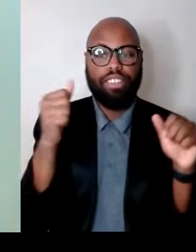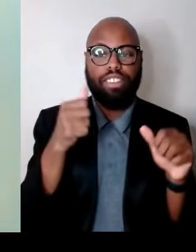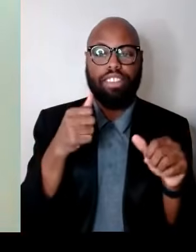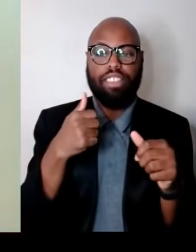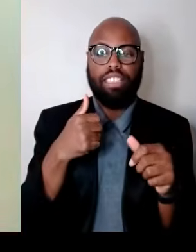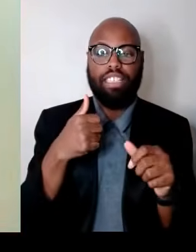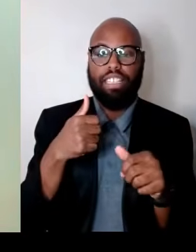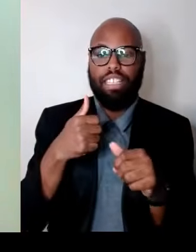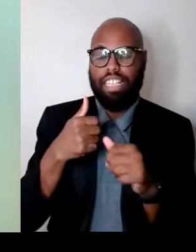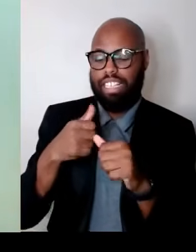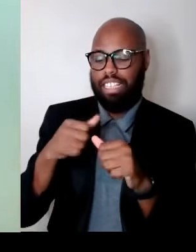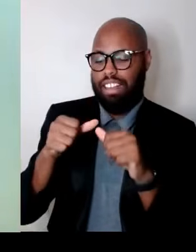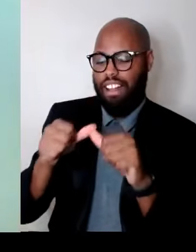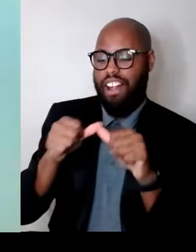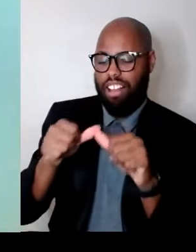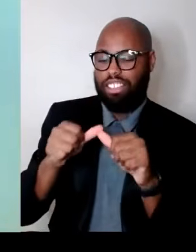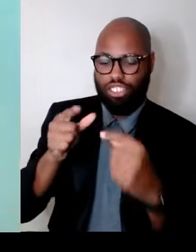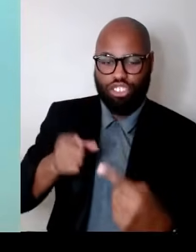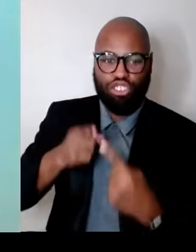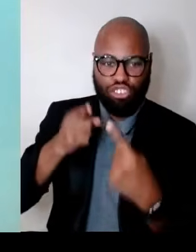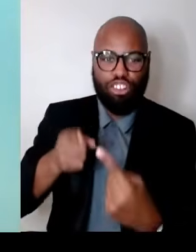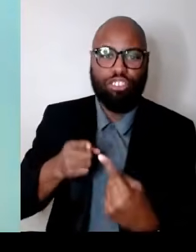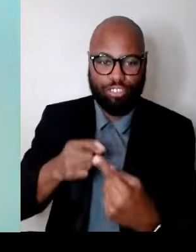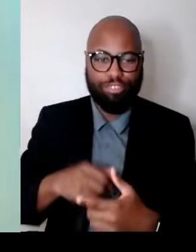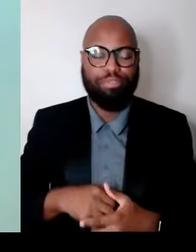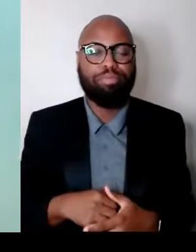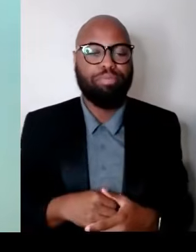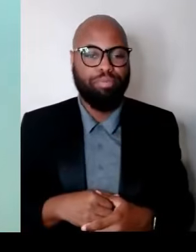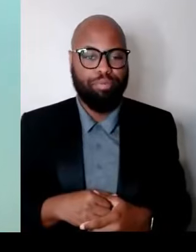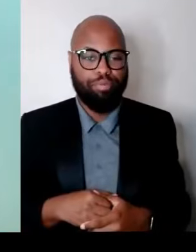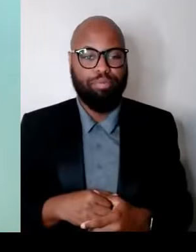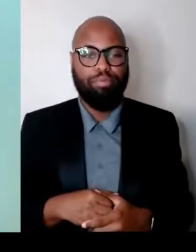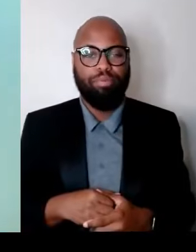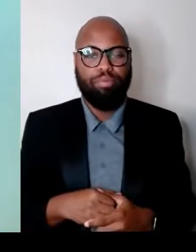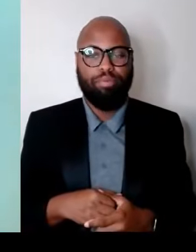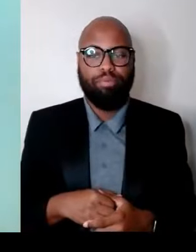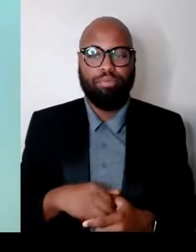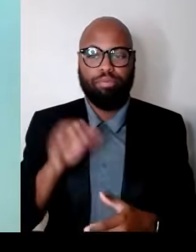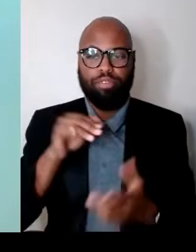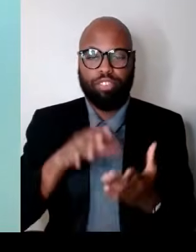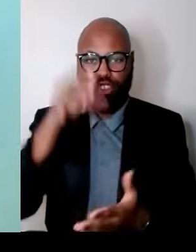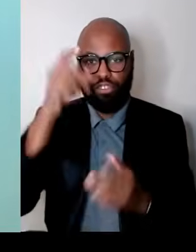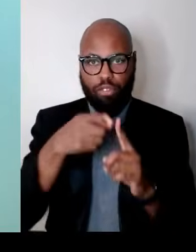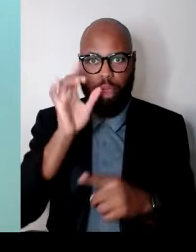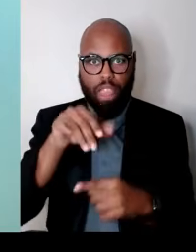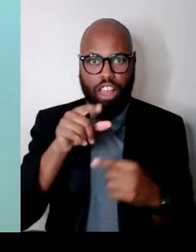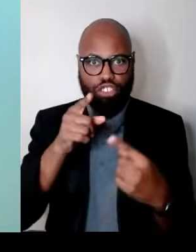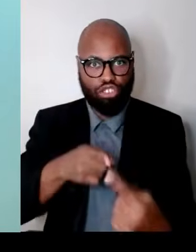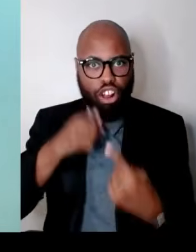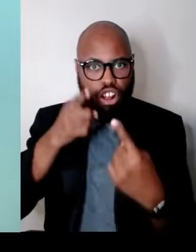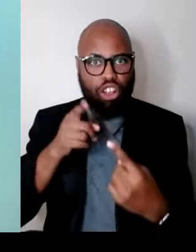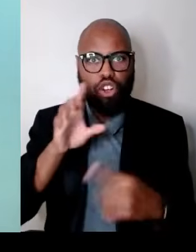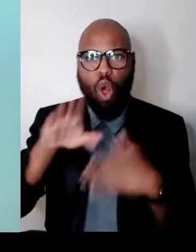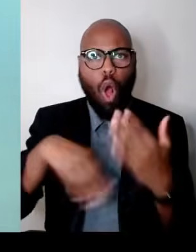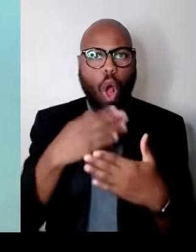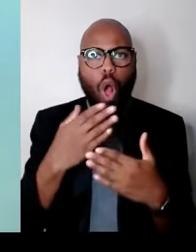And I think what I've learned from that struggle and what I've learned from all the movements I've been in is that balance